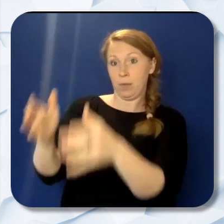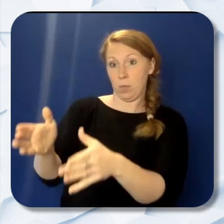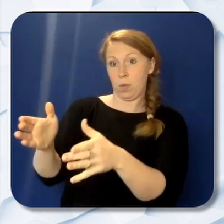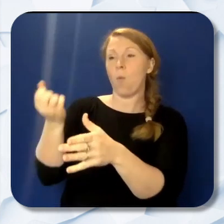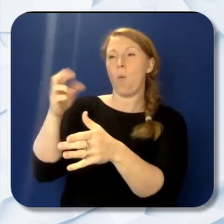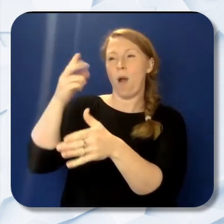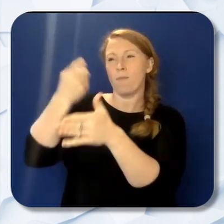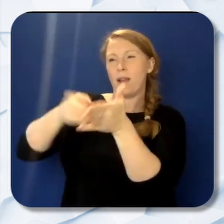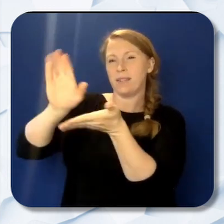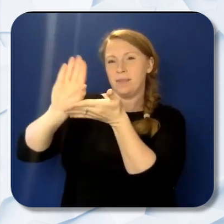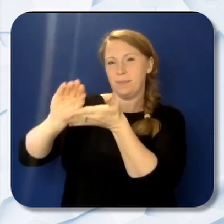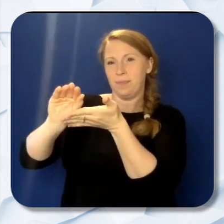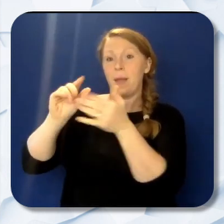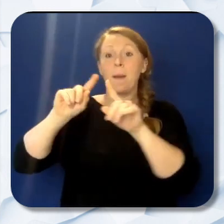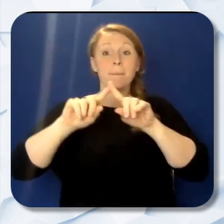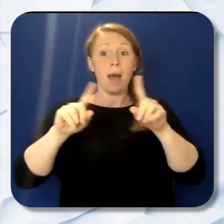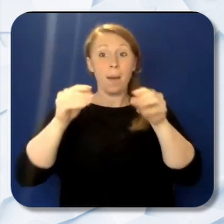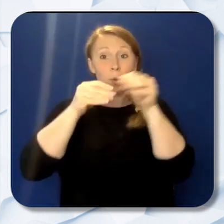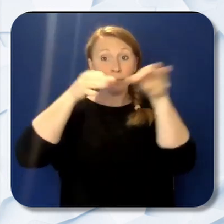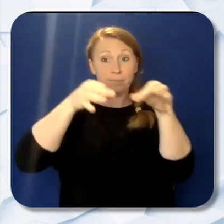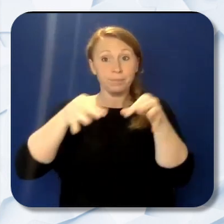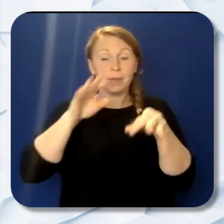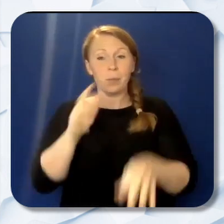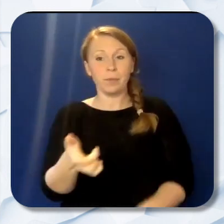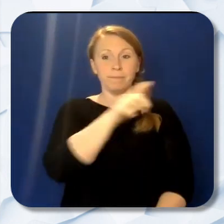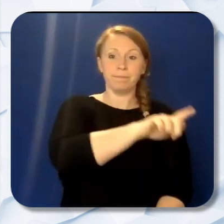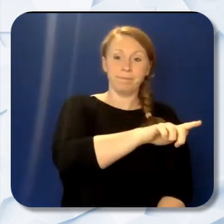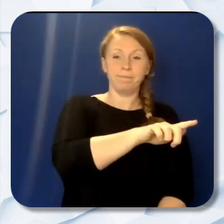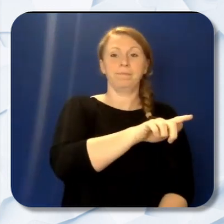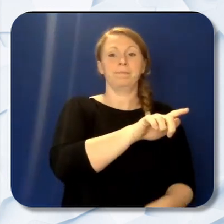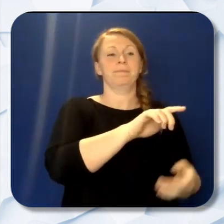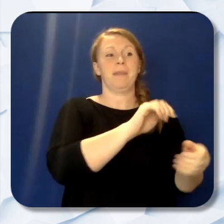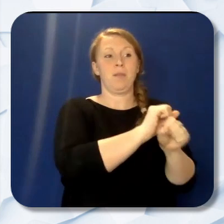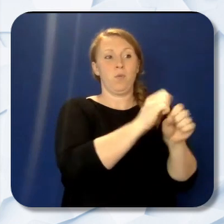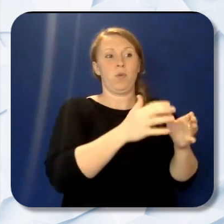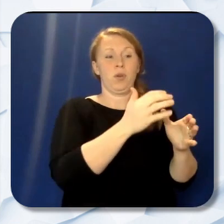Madison Royer who will describe a state-based program in order to uh obtain Naloxone.